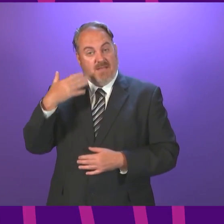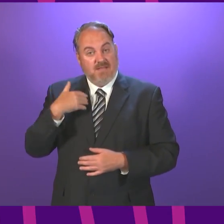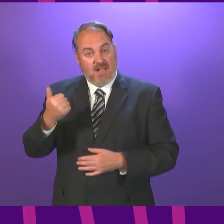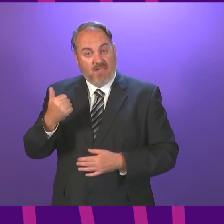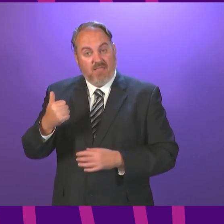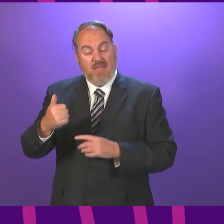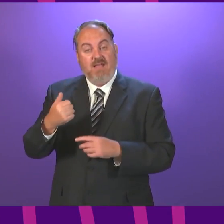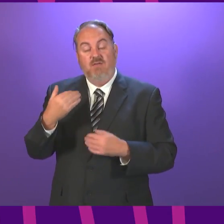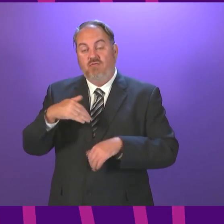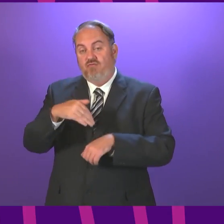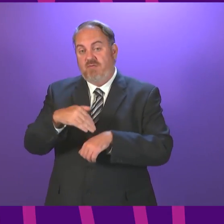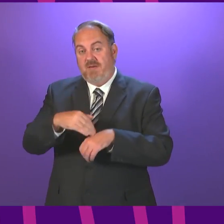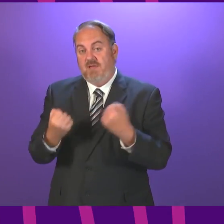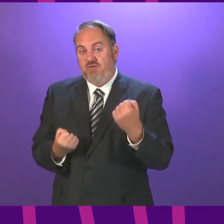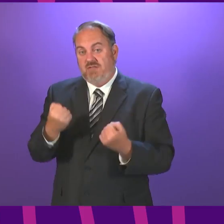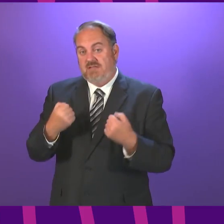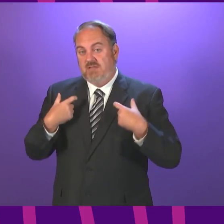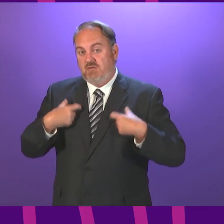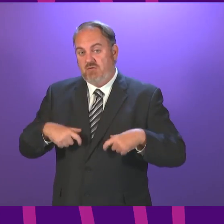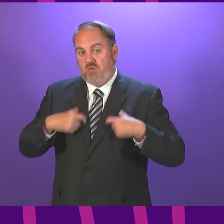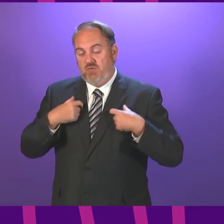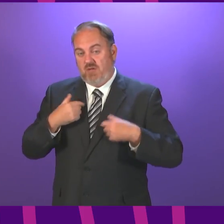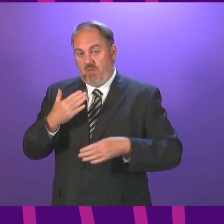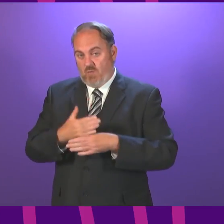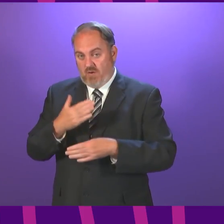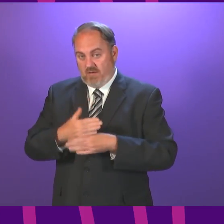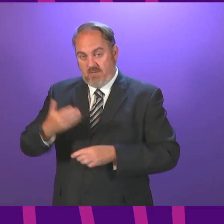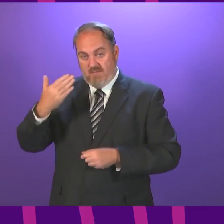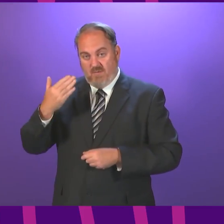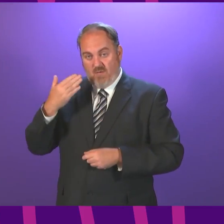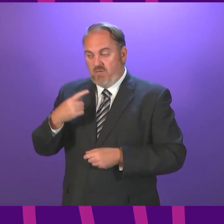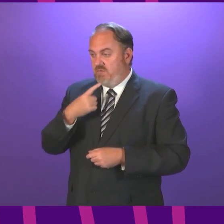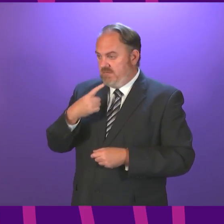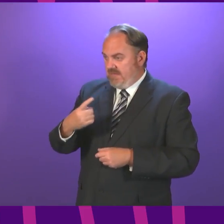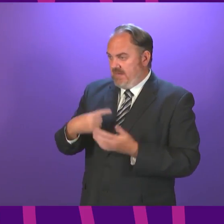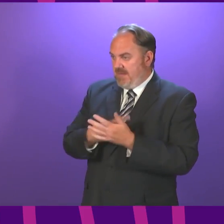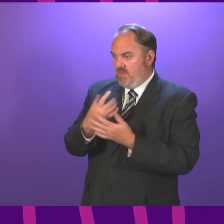Sarwar that his point about the far better integration of addiction services and mental